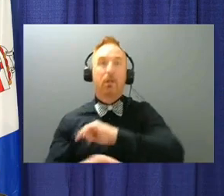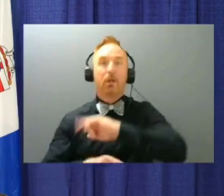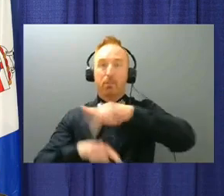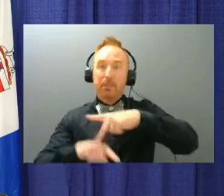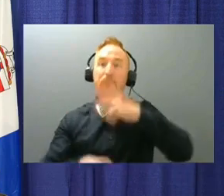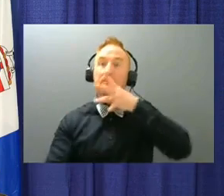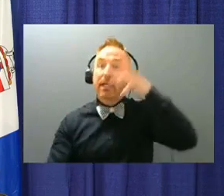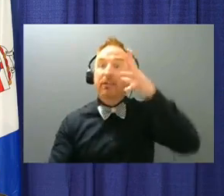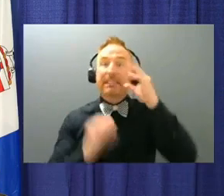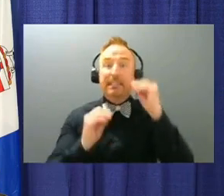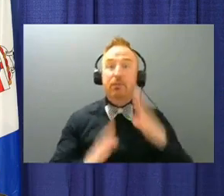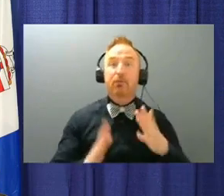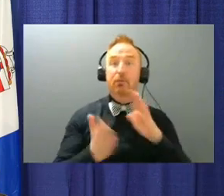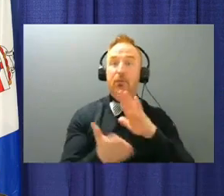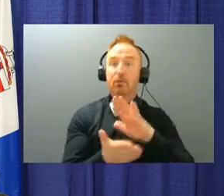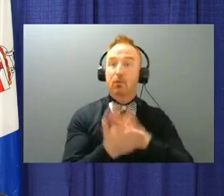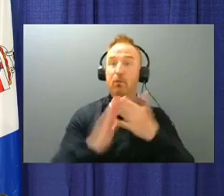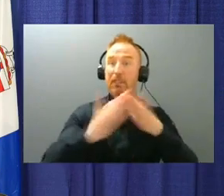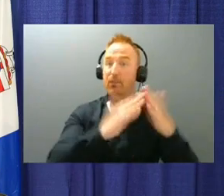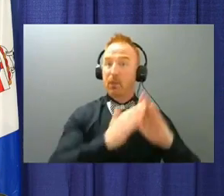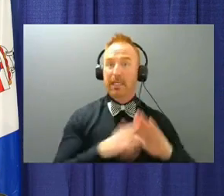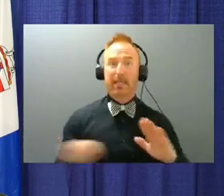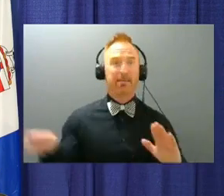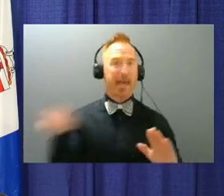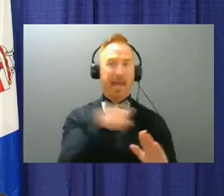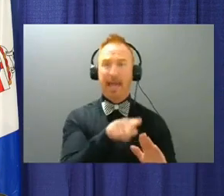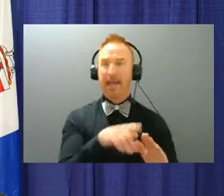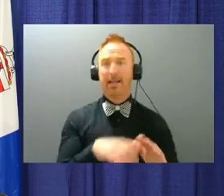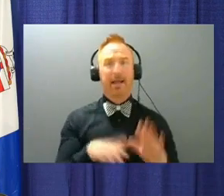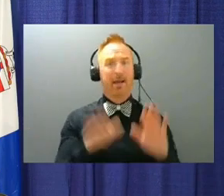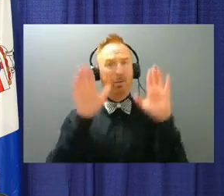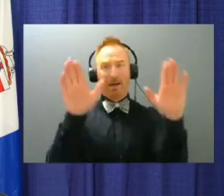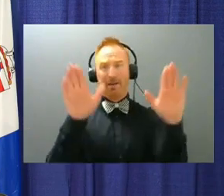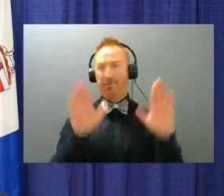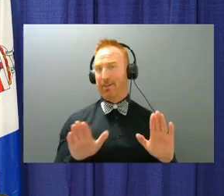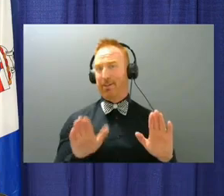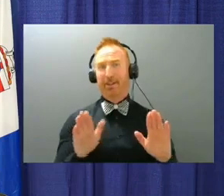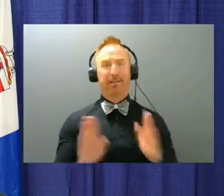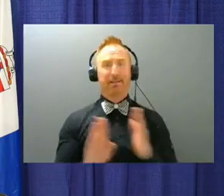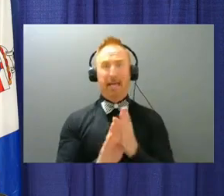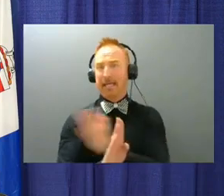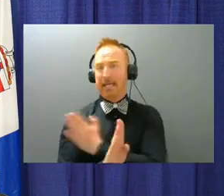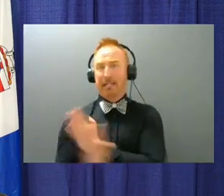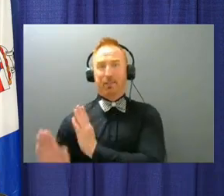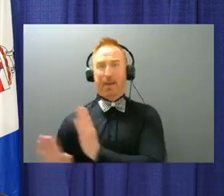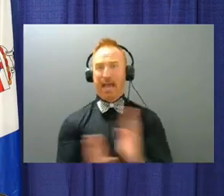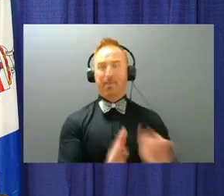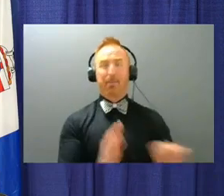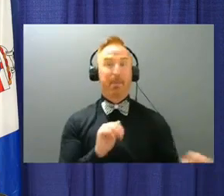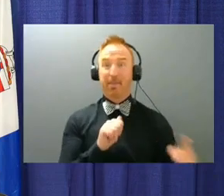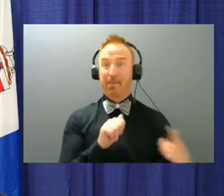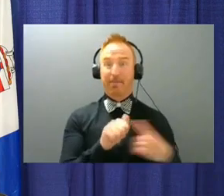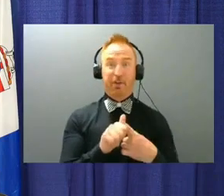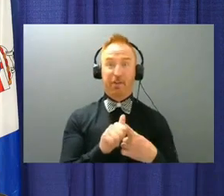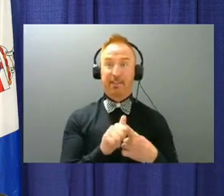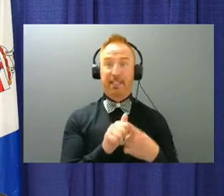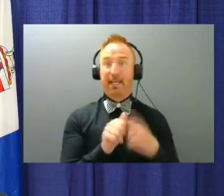of the principles and parents and teachers and communities have done such a great job of preparing. But, you know, we are the first